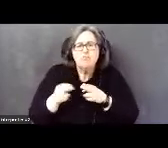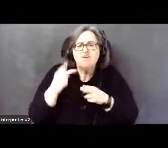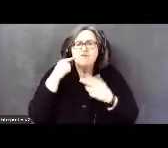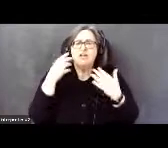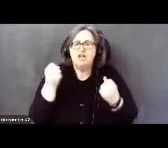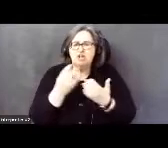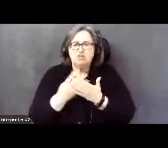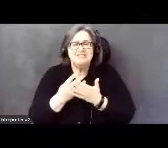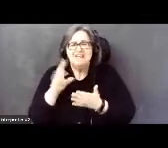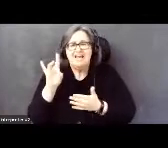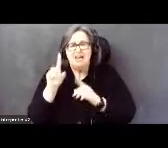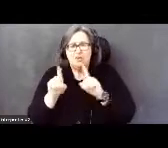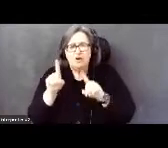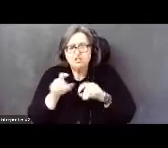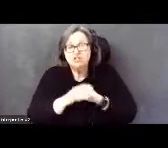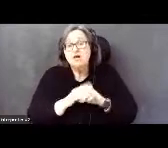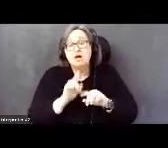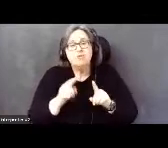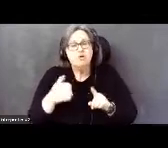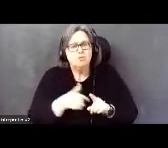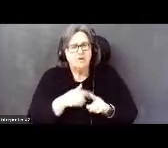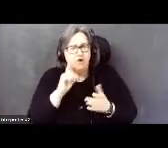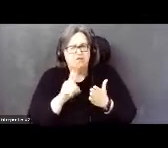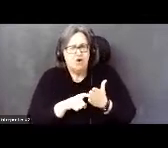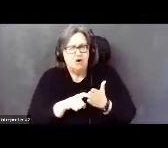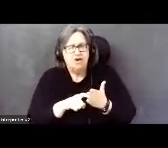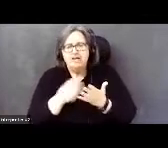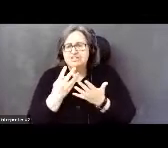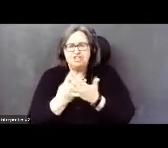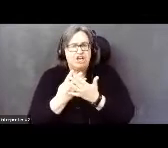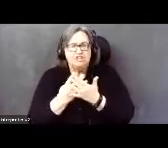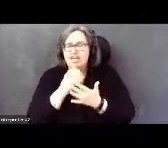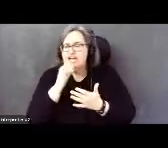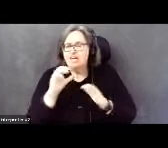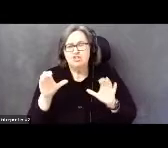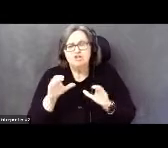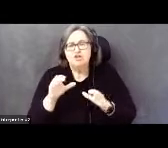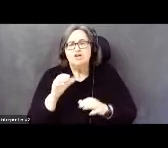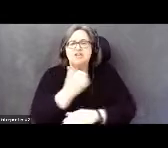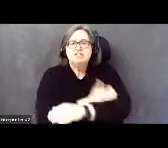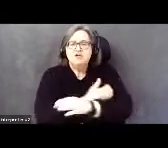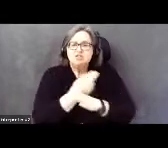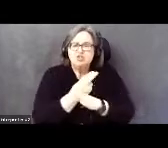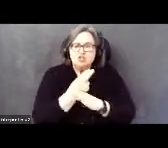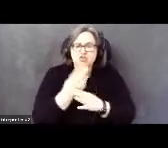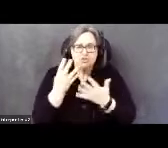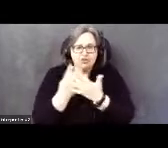is eight questions. Jails are not doing substance abuse screenings and not in general doing